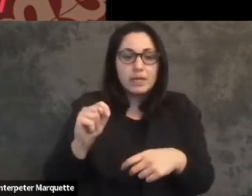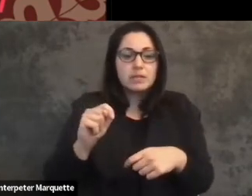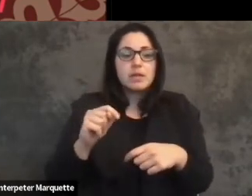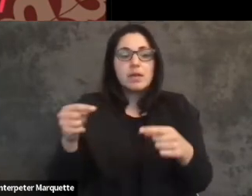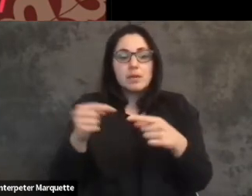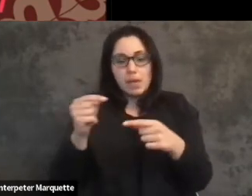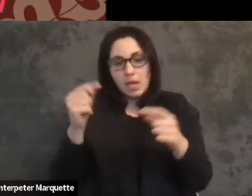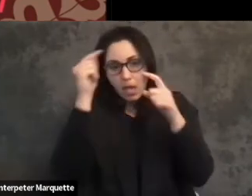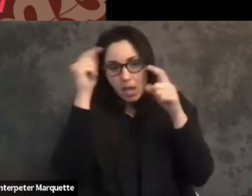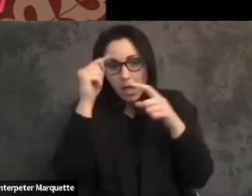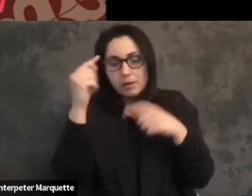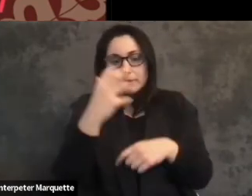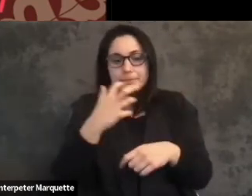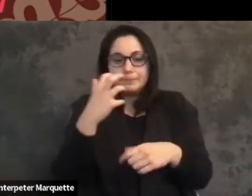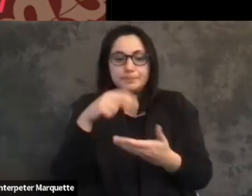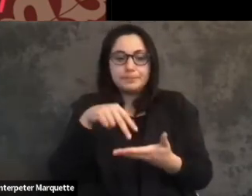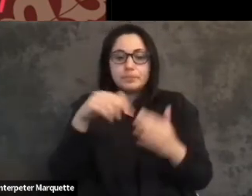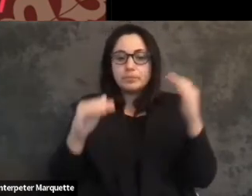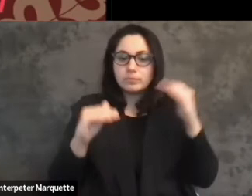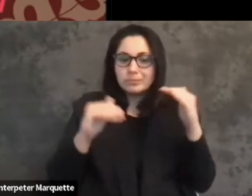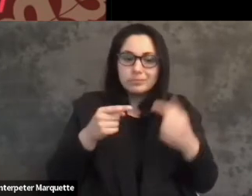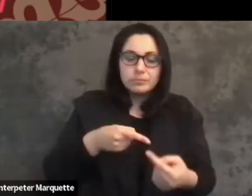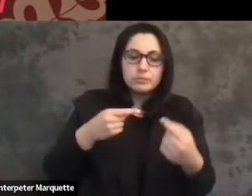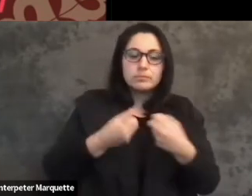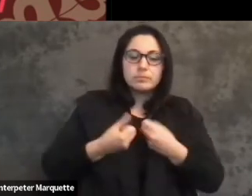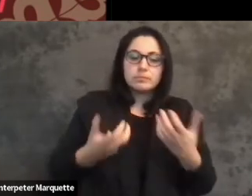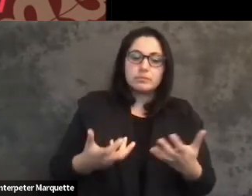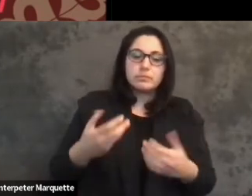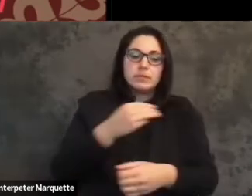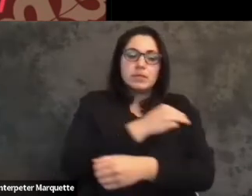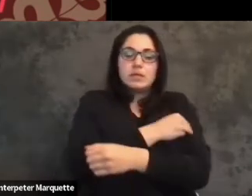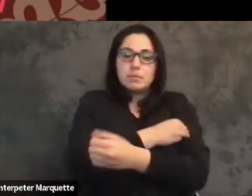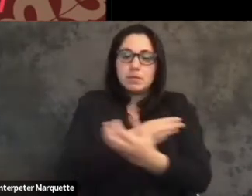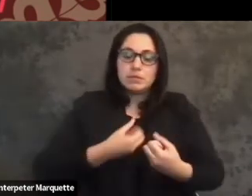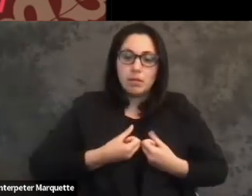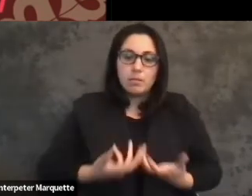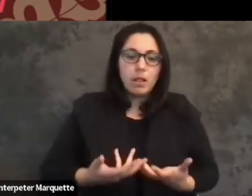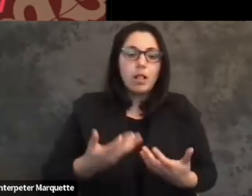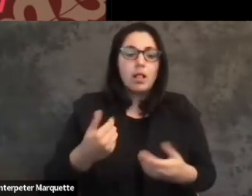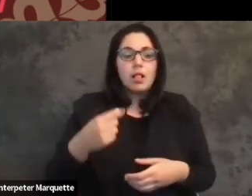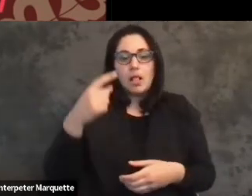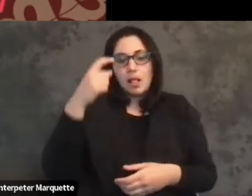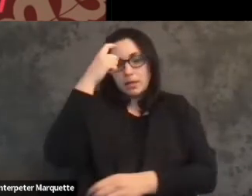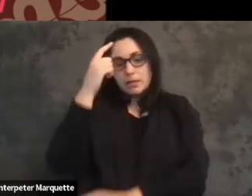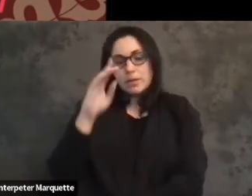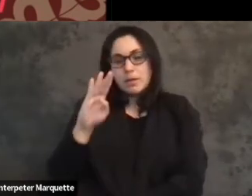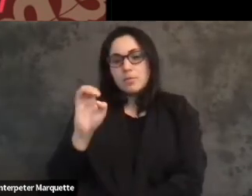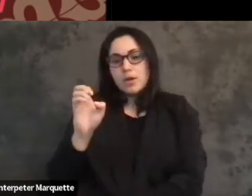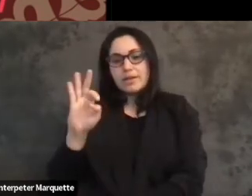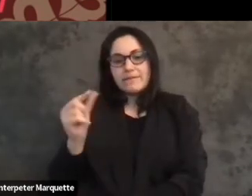that I still have muscle aches, joint pain, nerve pain, headaches, dizziness, difficulty